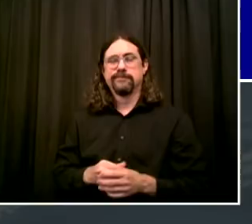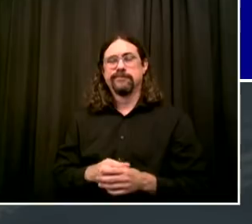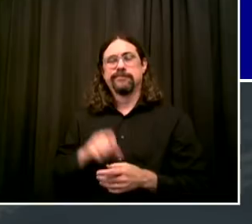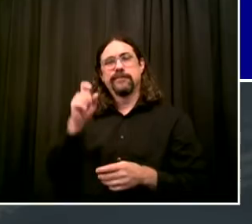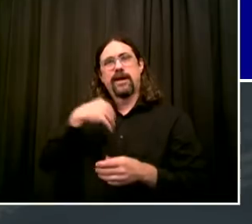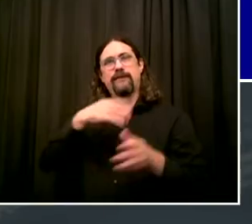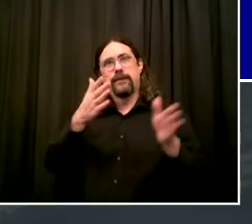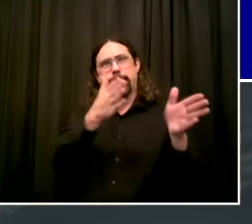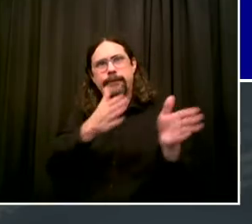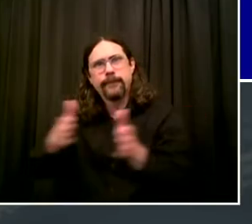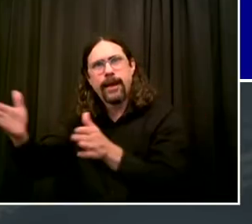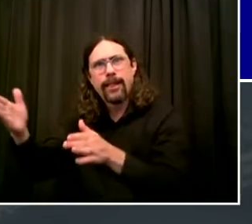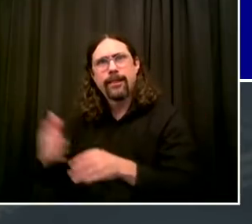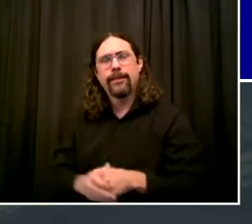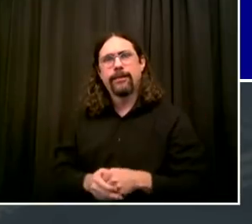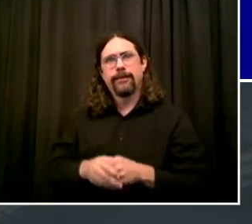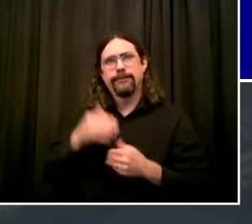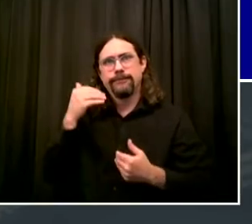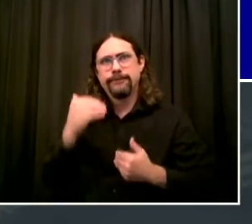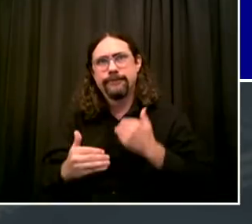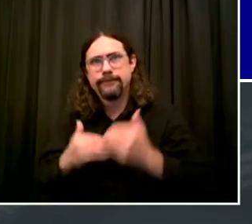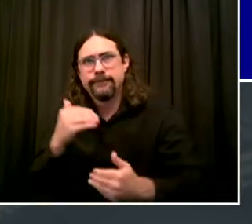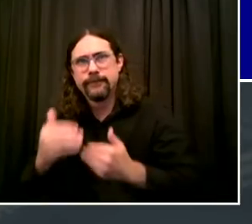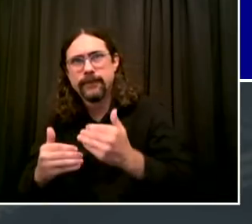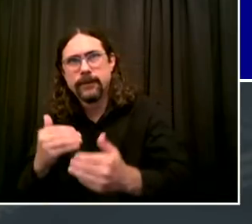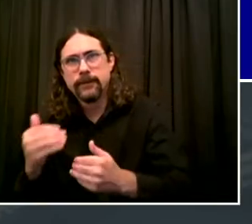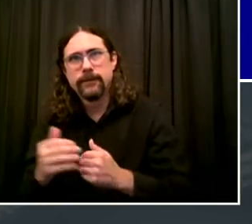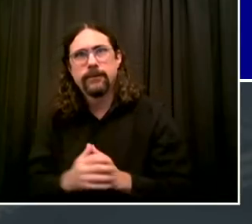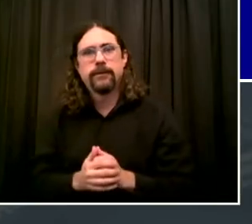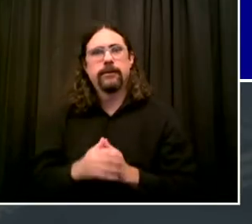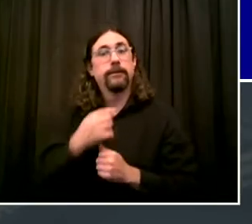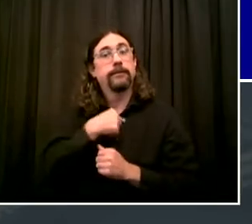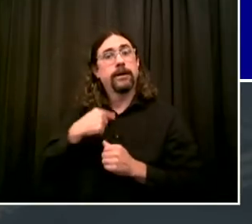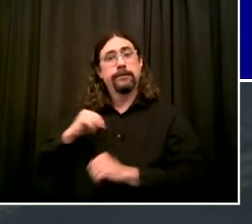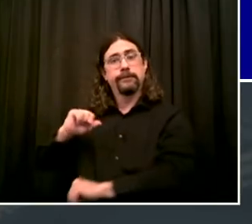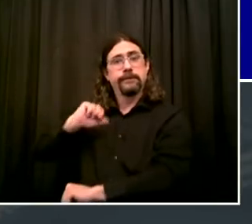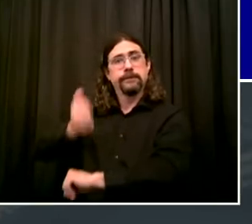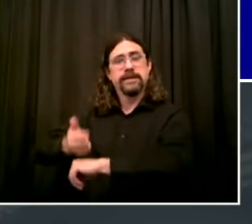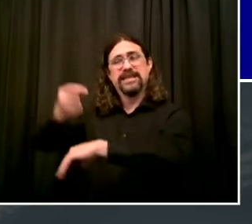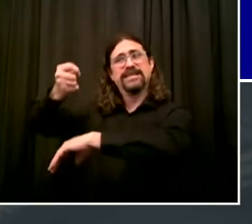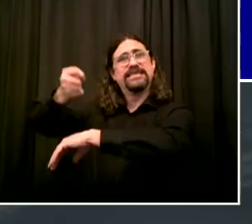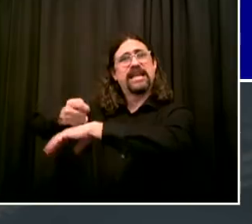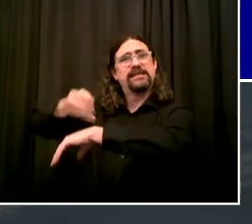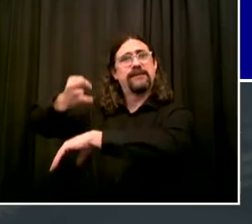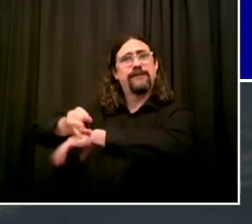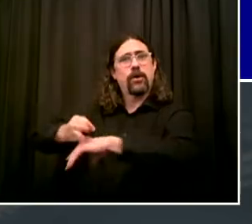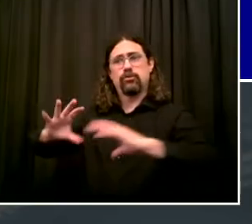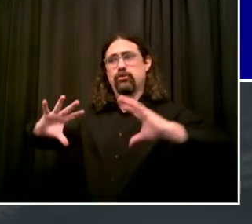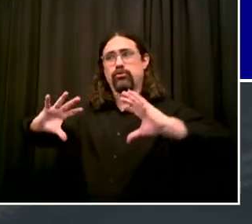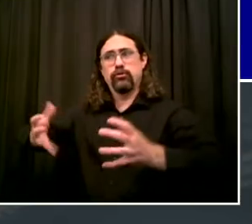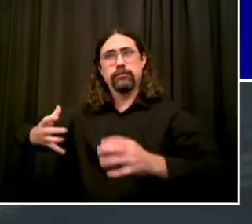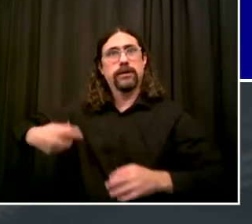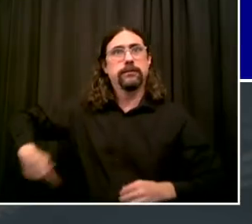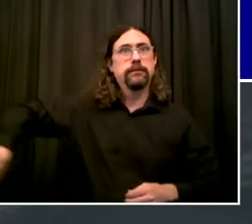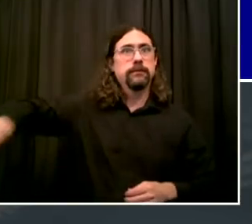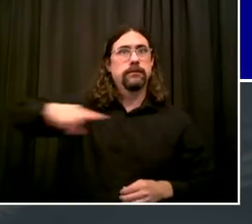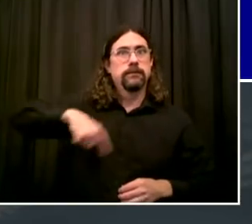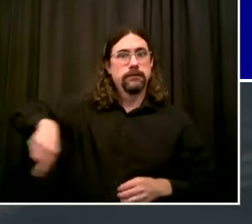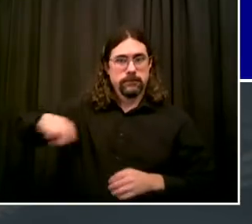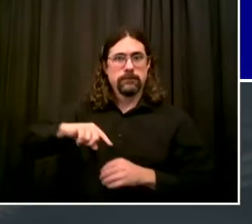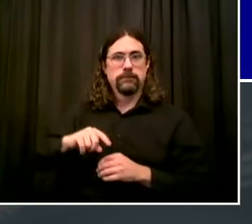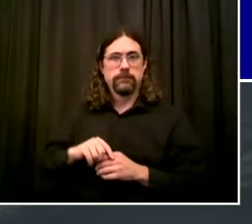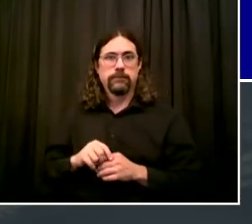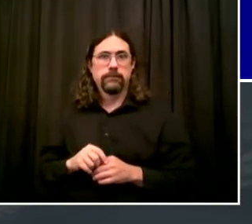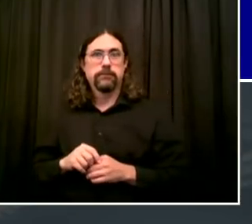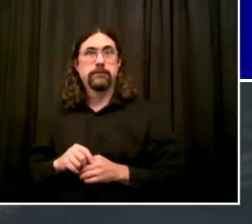STOP PUNITIVE SEGREGATION AND